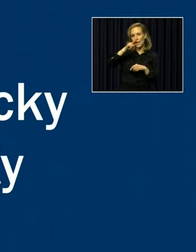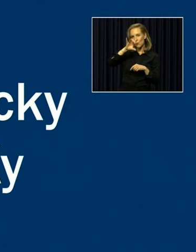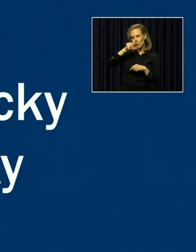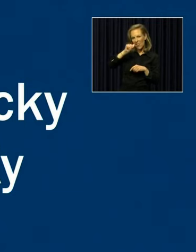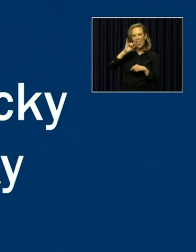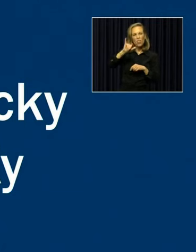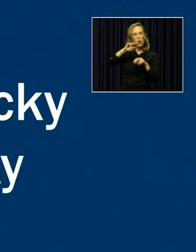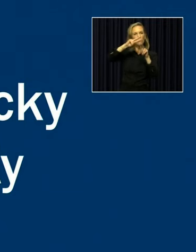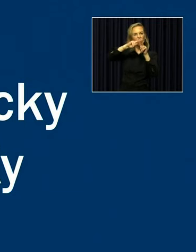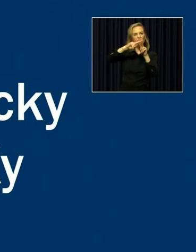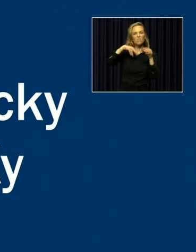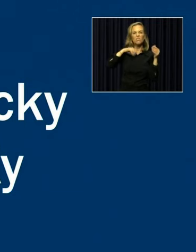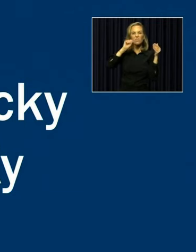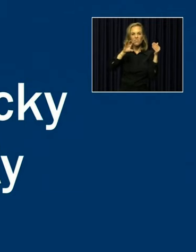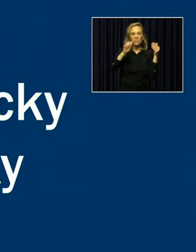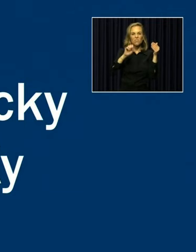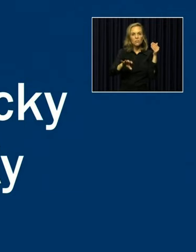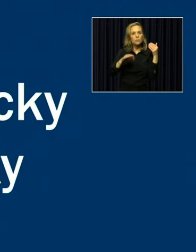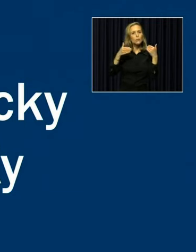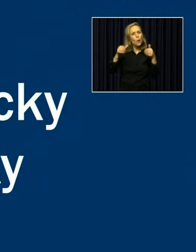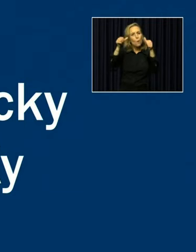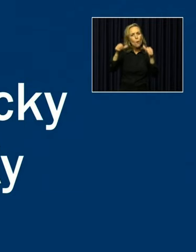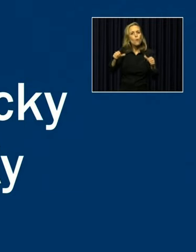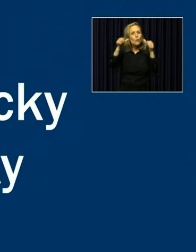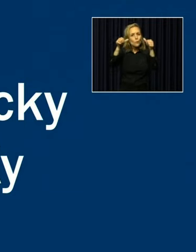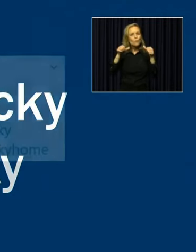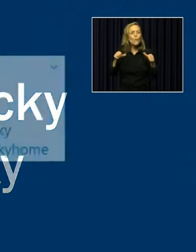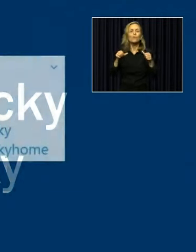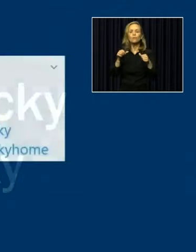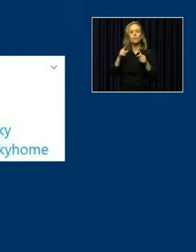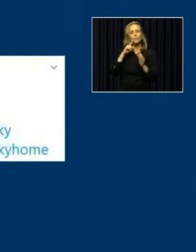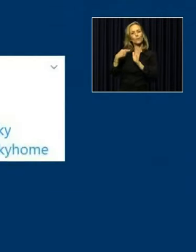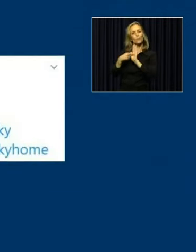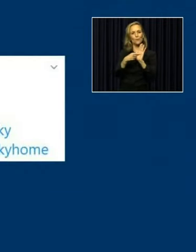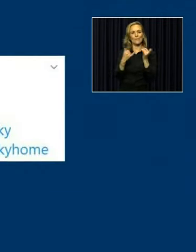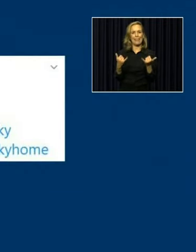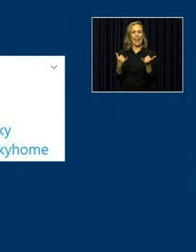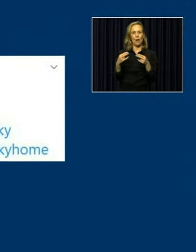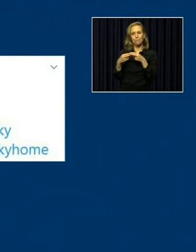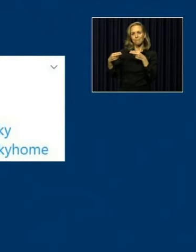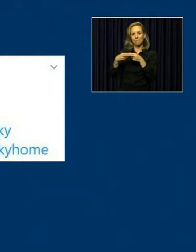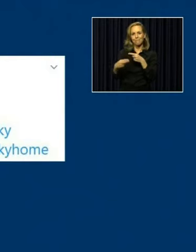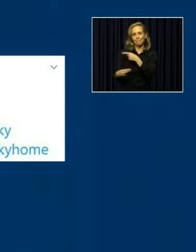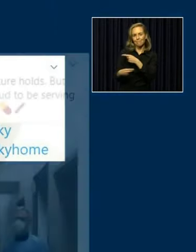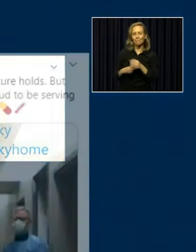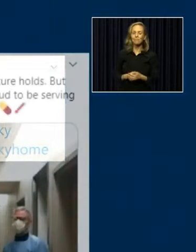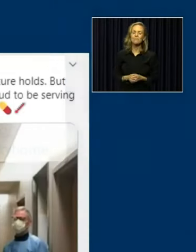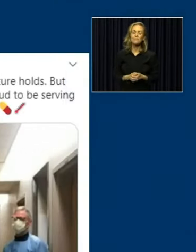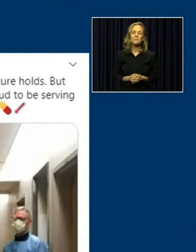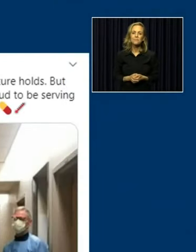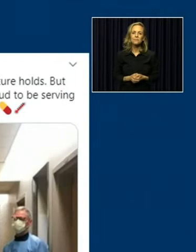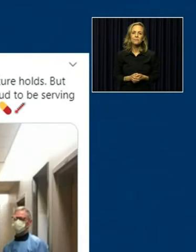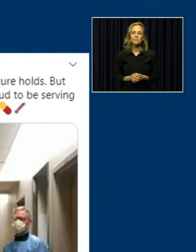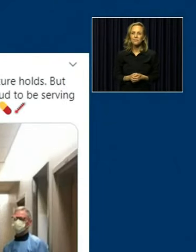SHOPPING FOR A MONTH'S WORTH OF STUFF WHEN SOME PEOPLE GO TO THE